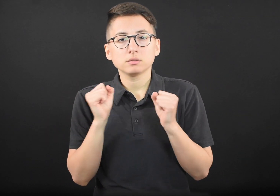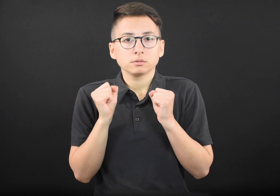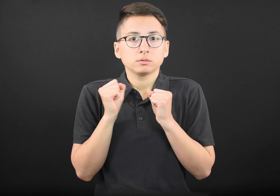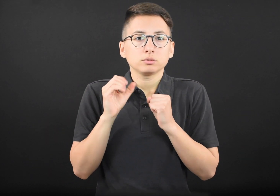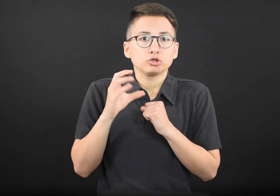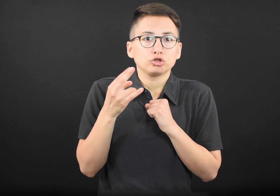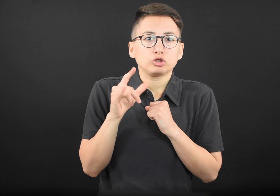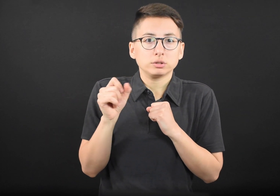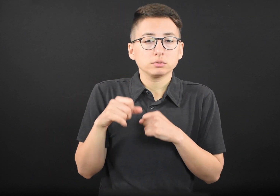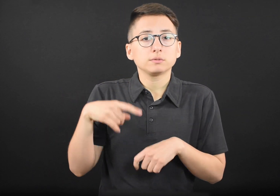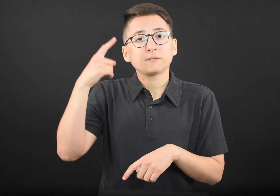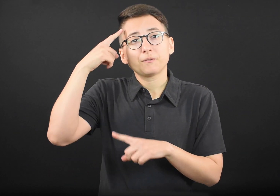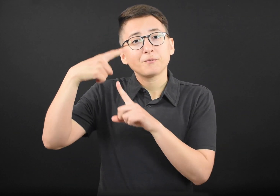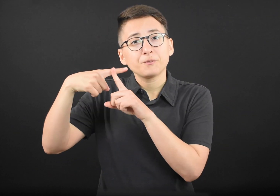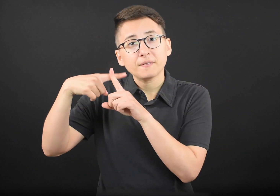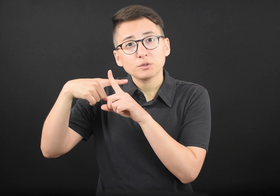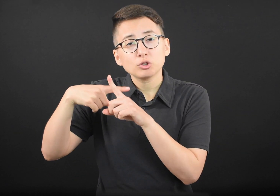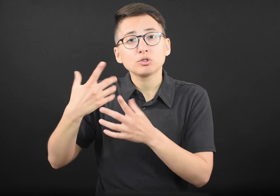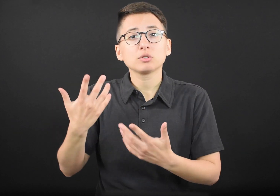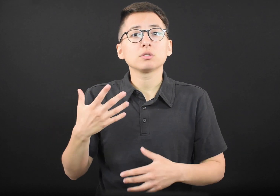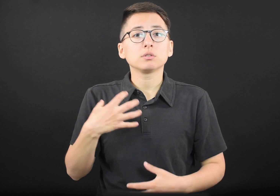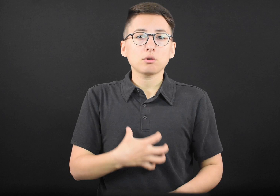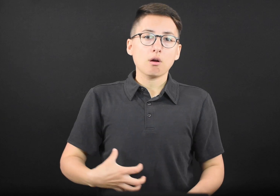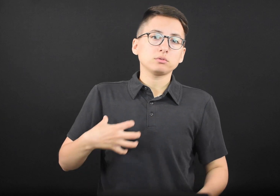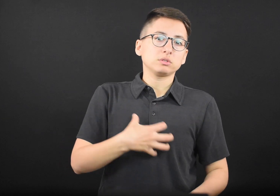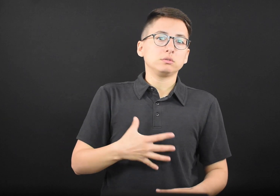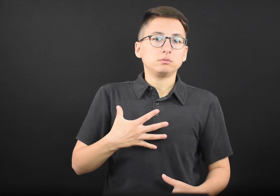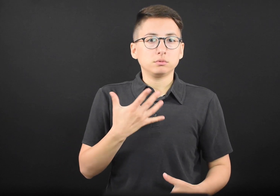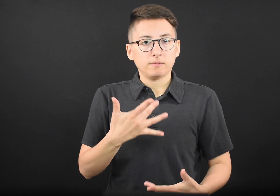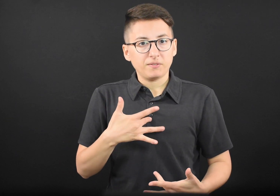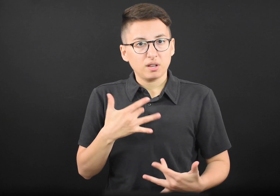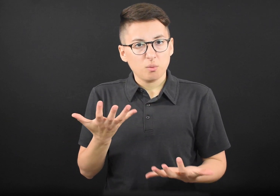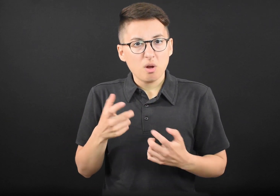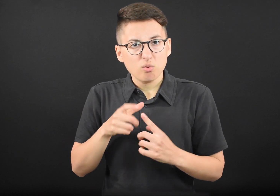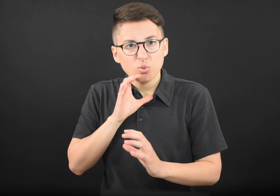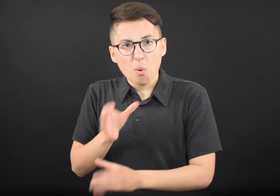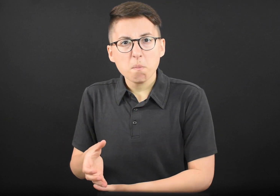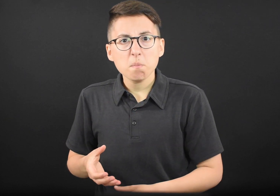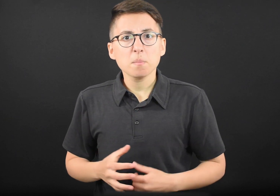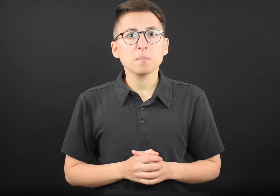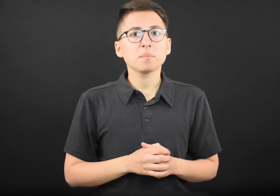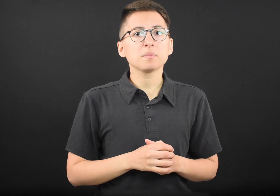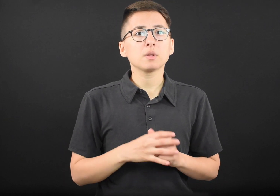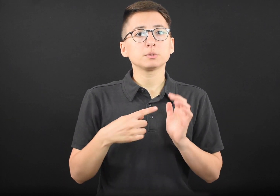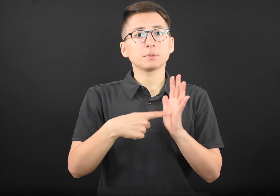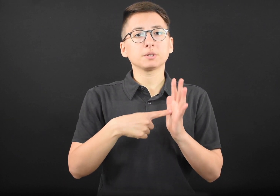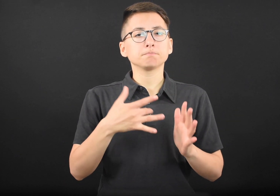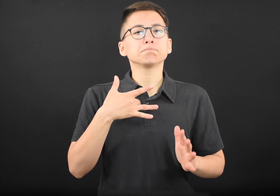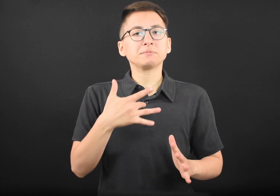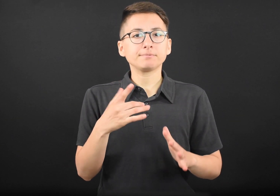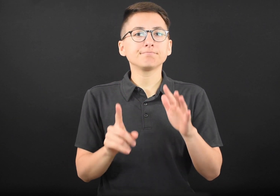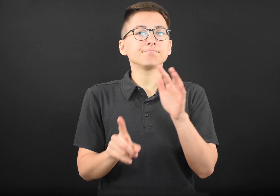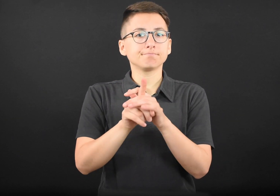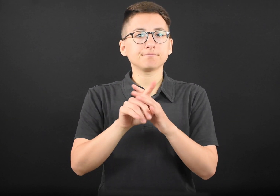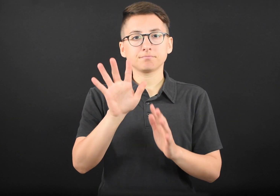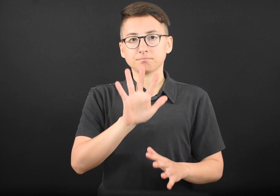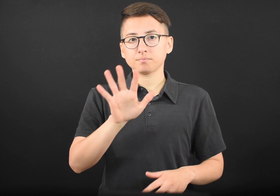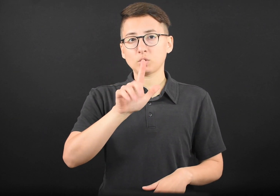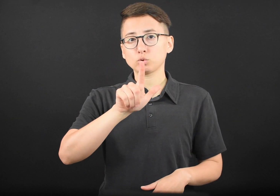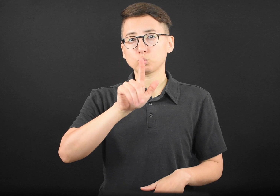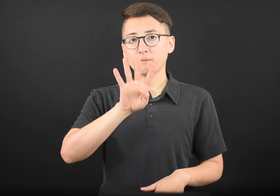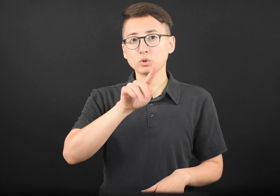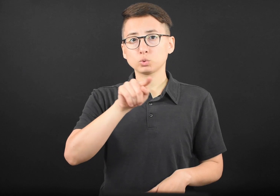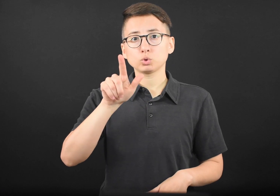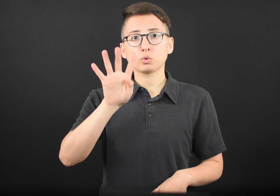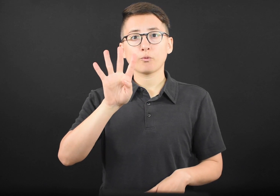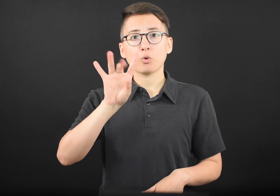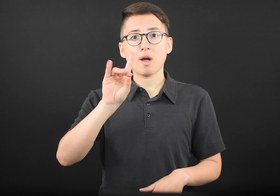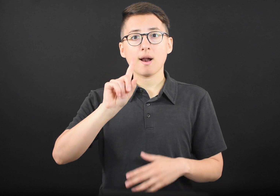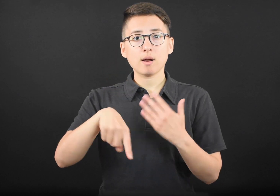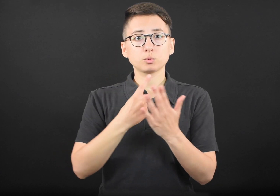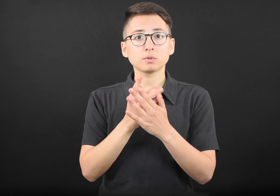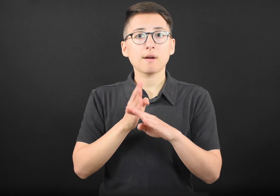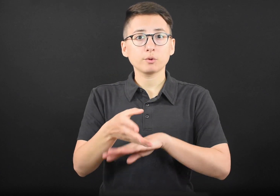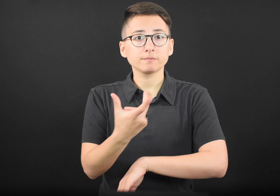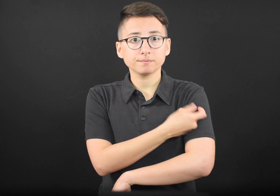chills, fever and nausea. Symptoms typically appear within 24 – 48 hours and usually pass